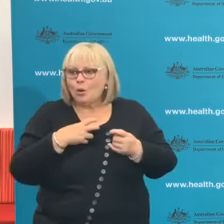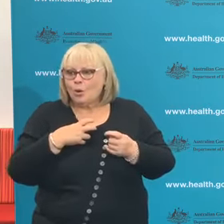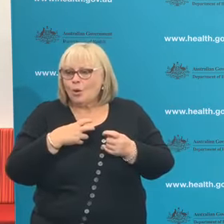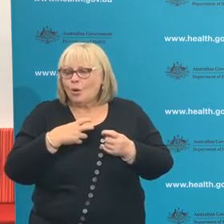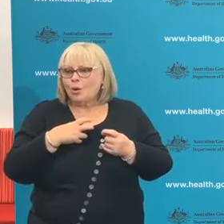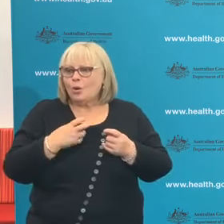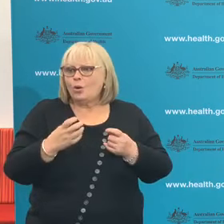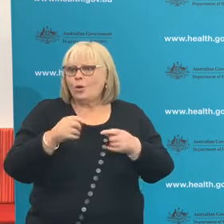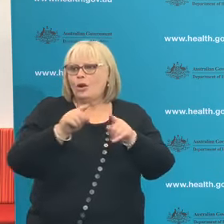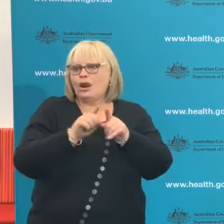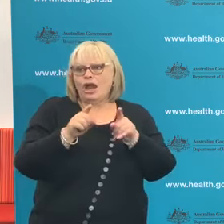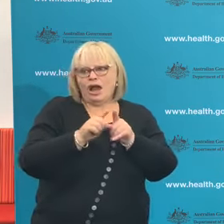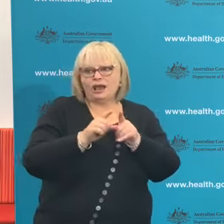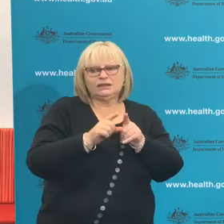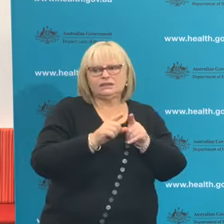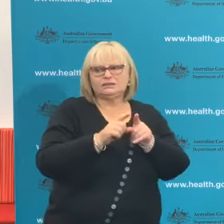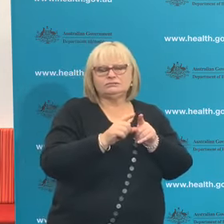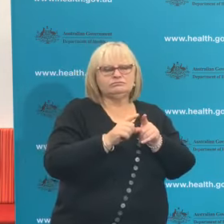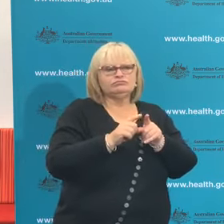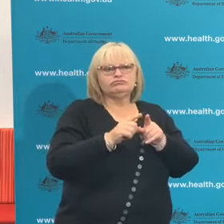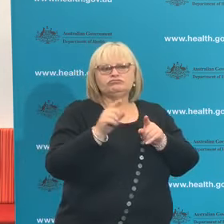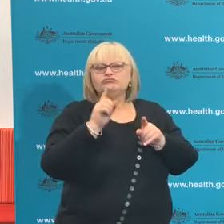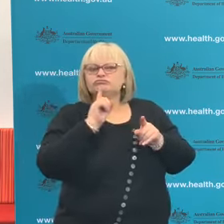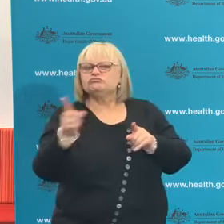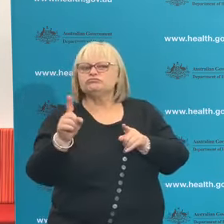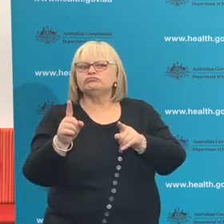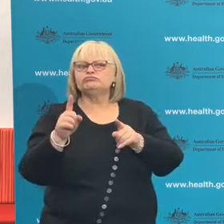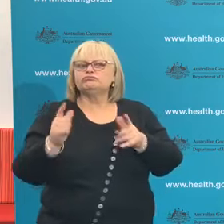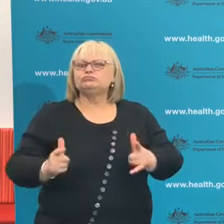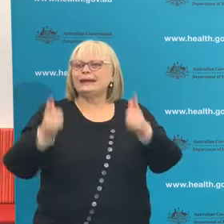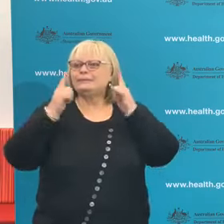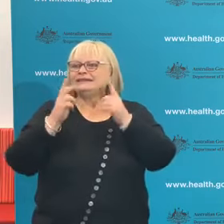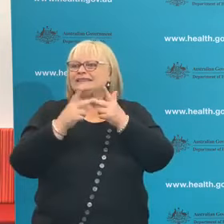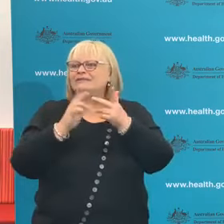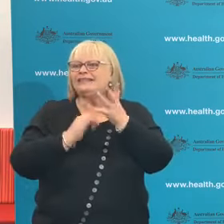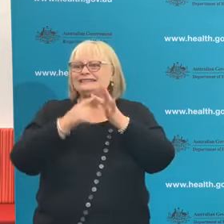Would you be considering advising states to begin testing either elderly or children?